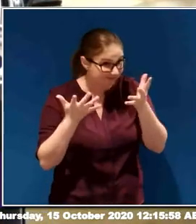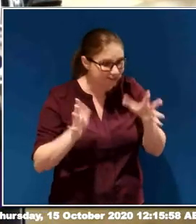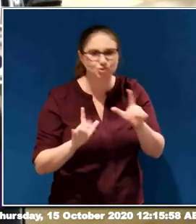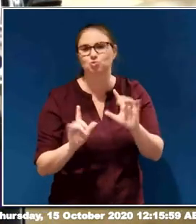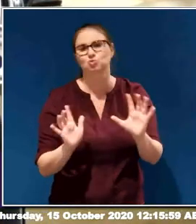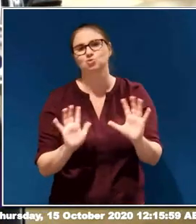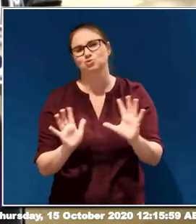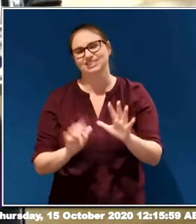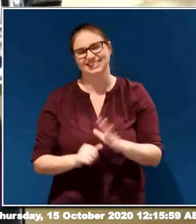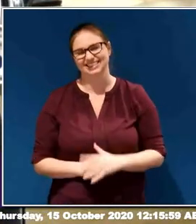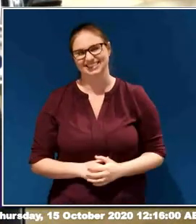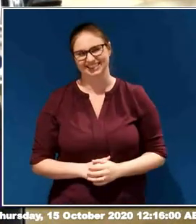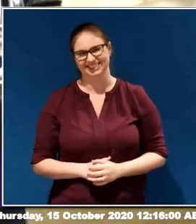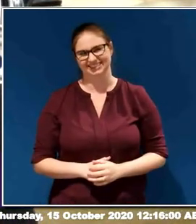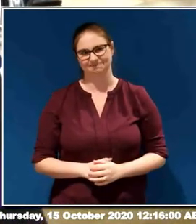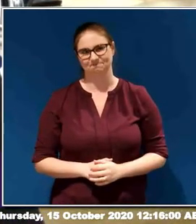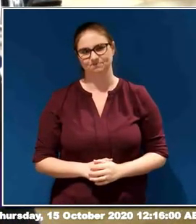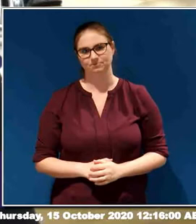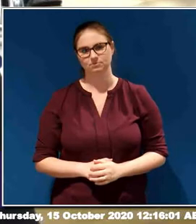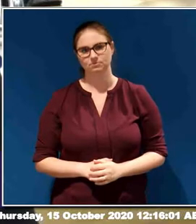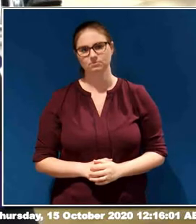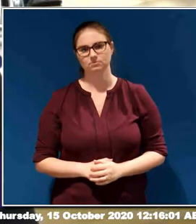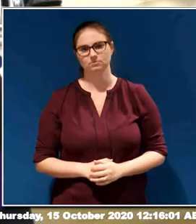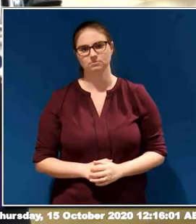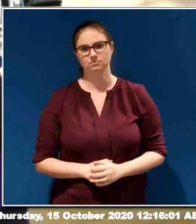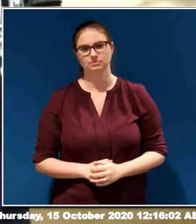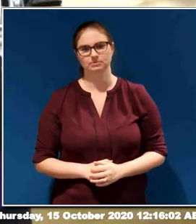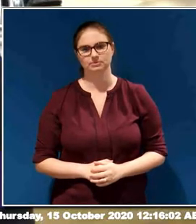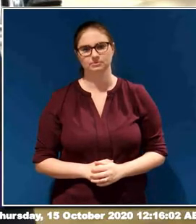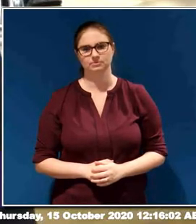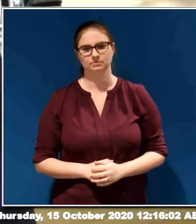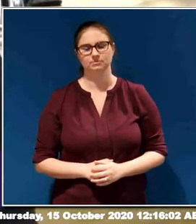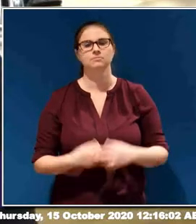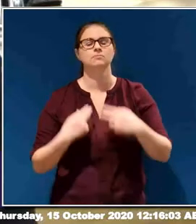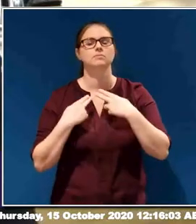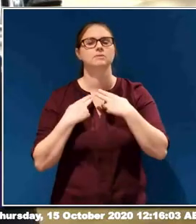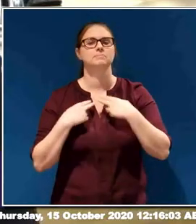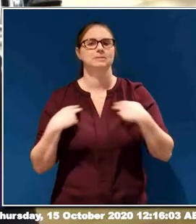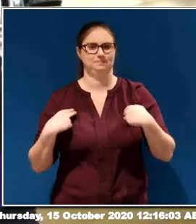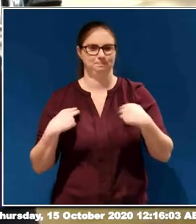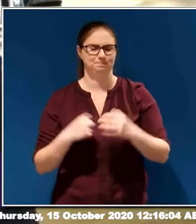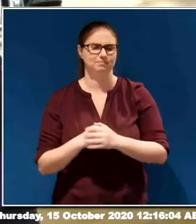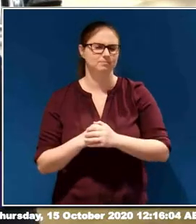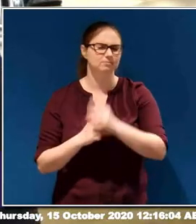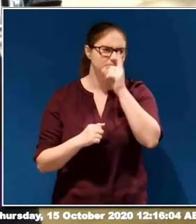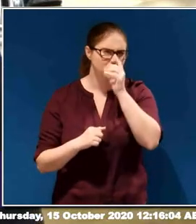Can I ask you, please, again, if we can have paragraph 13 up.